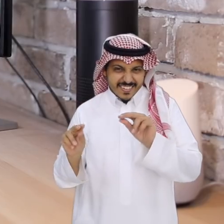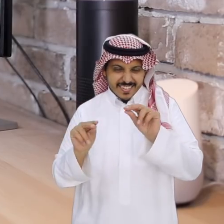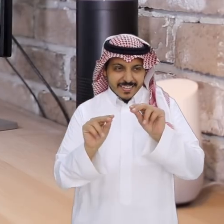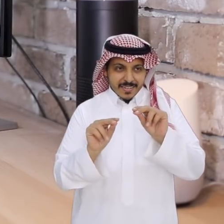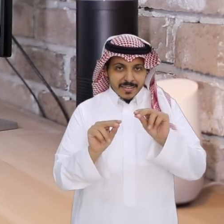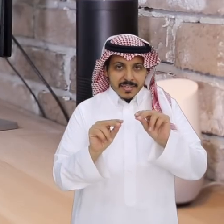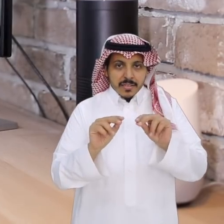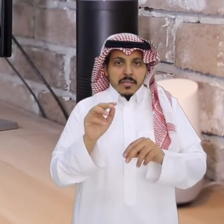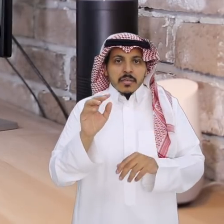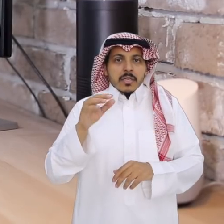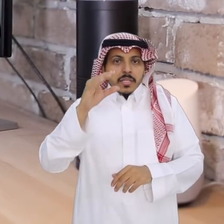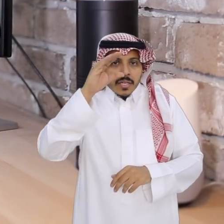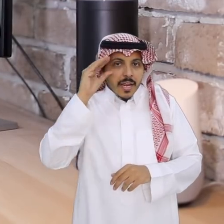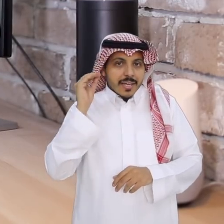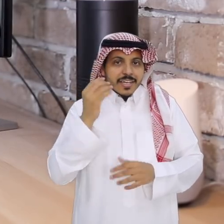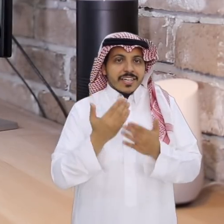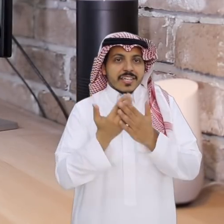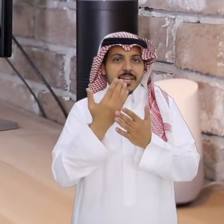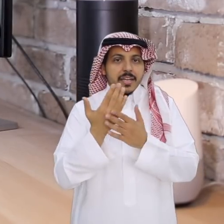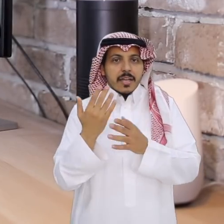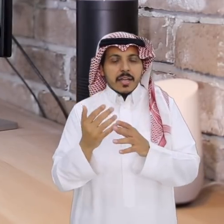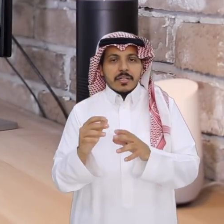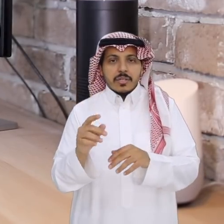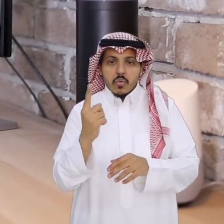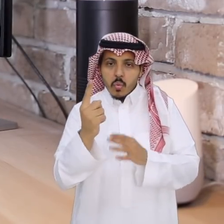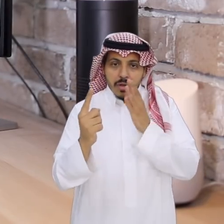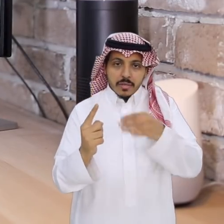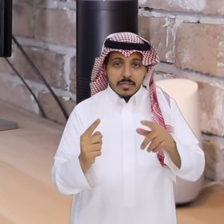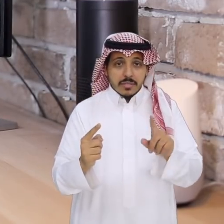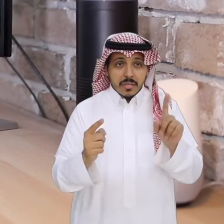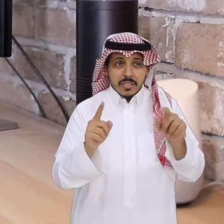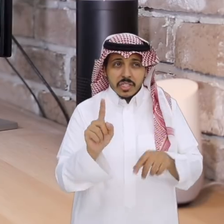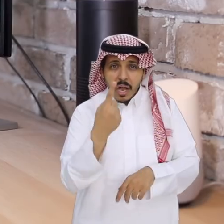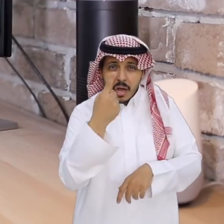According to expectations, the new Galaxy Note will be released in July.